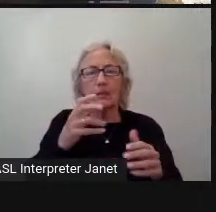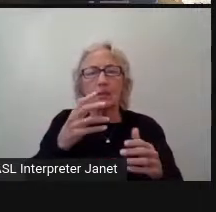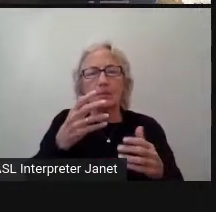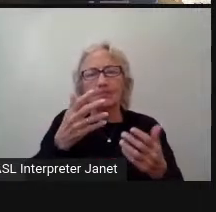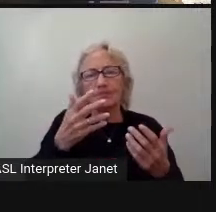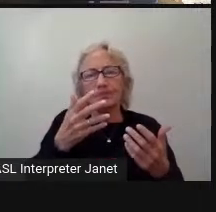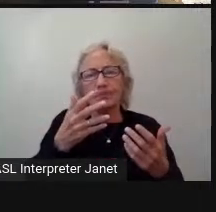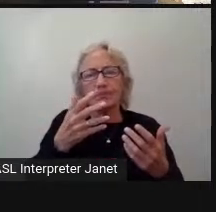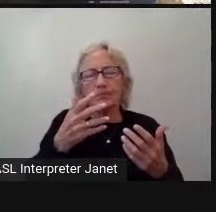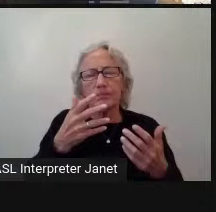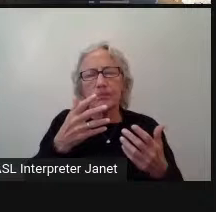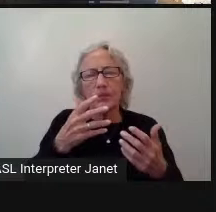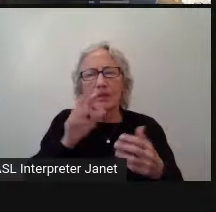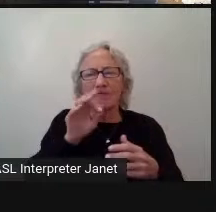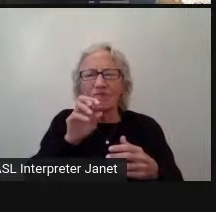It is very standard.